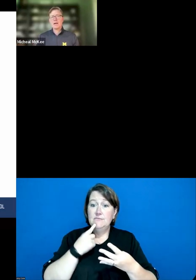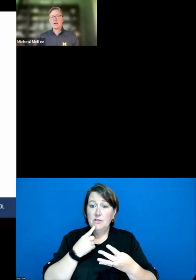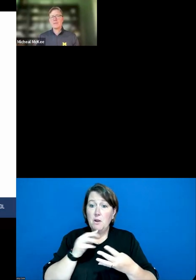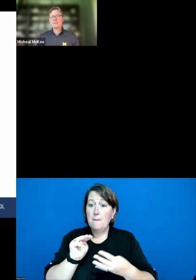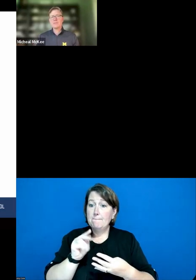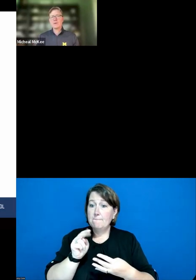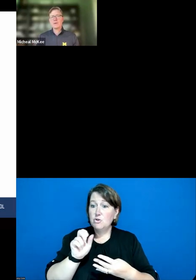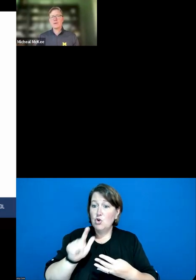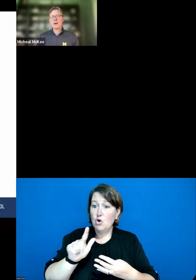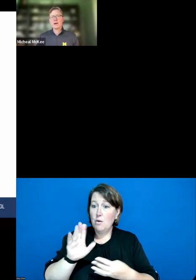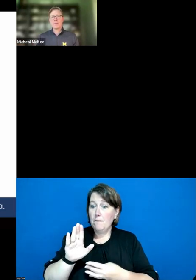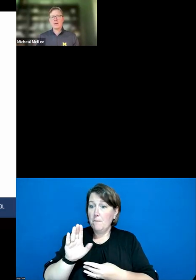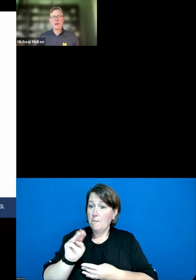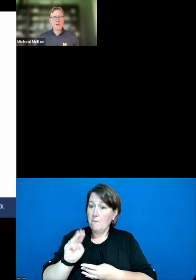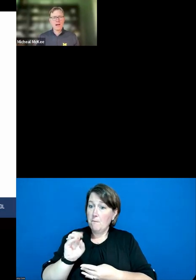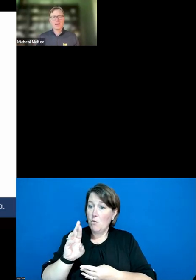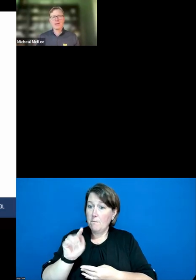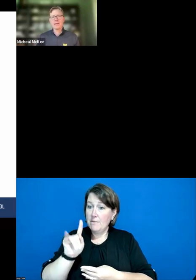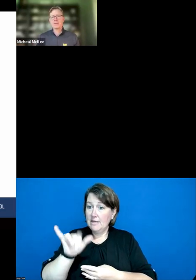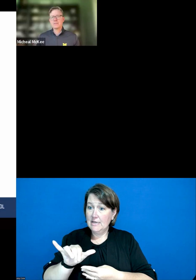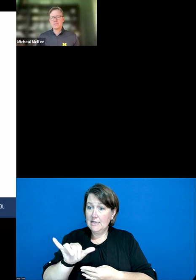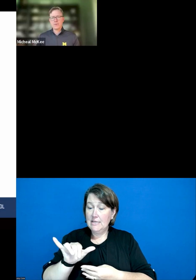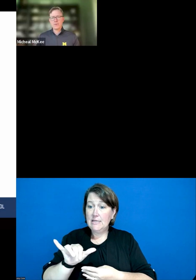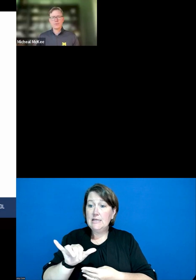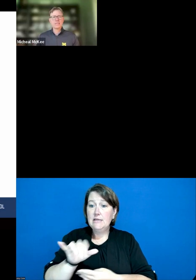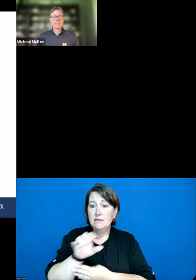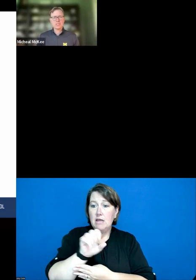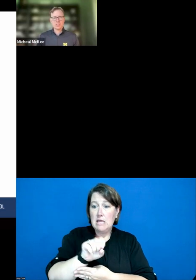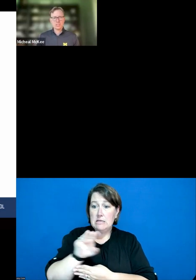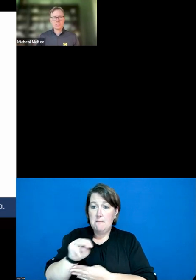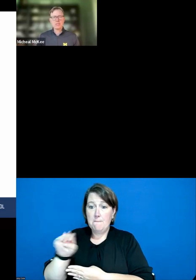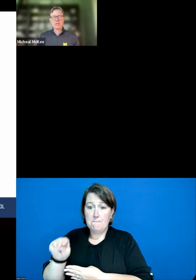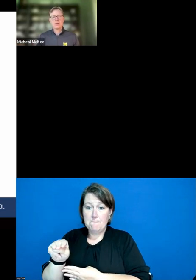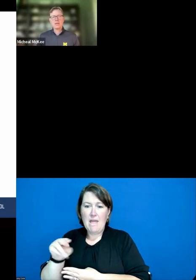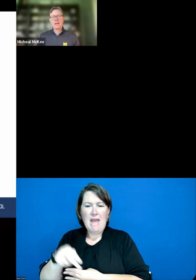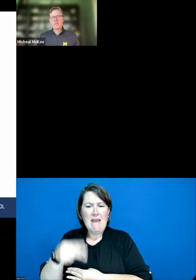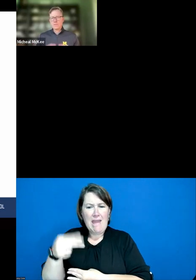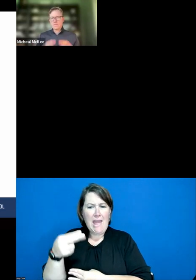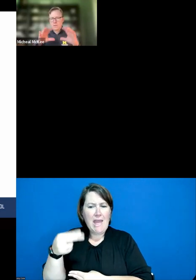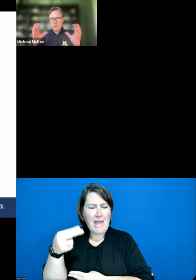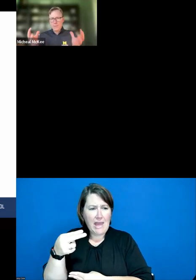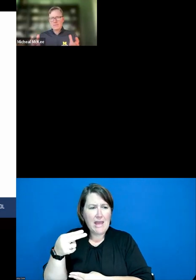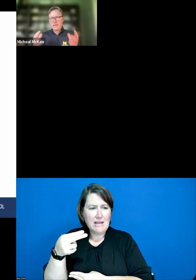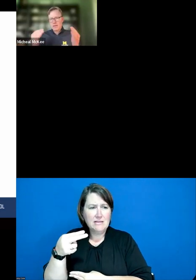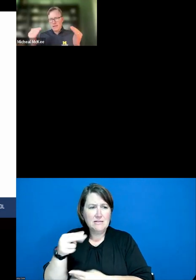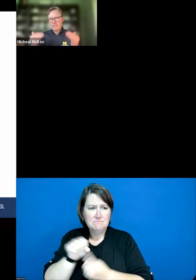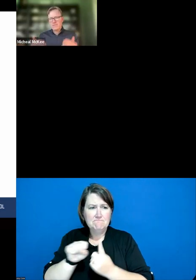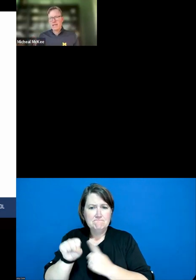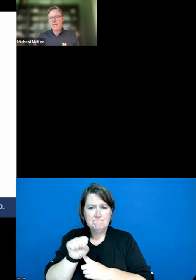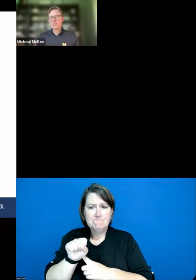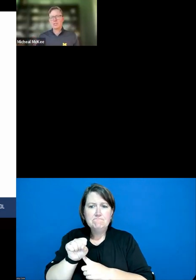These are of high concern conditions. And there's a acya classification